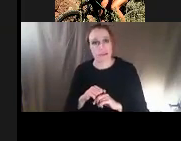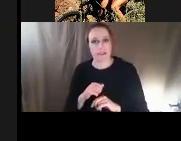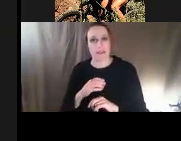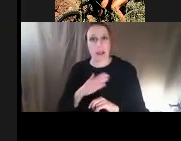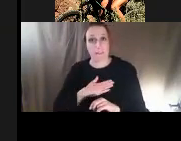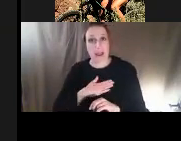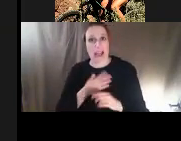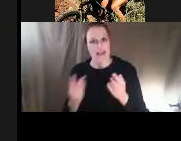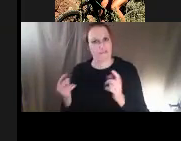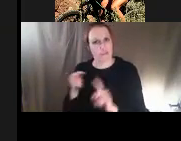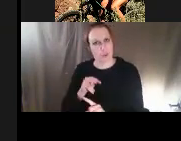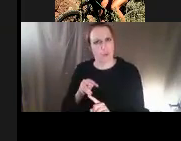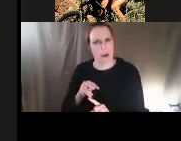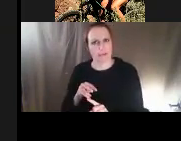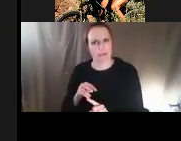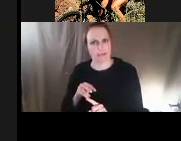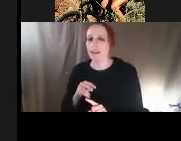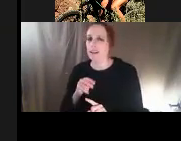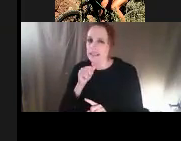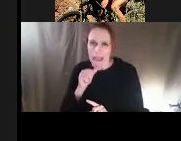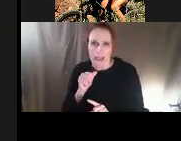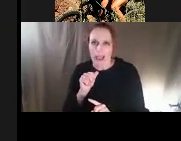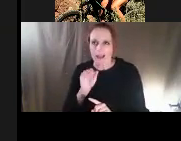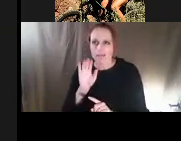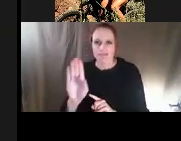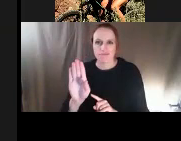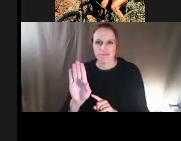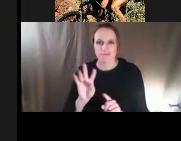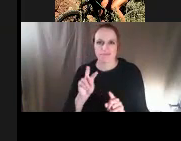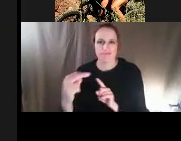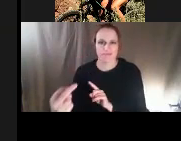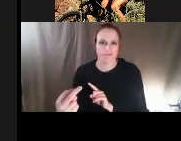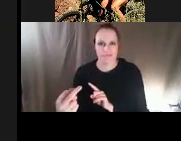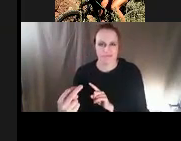is not the viewpoint of the group being talked about.